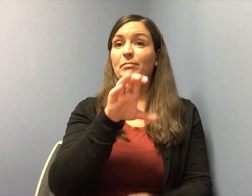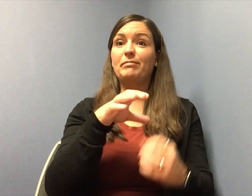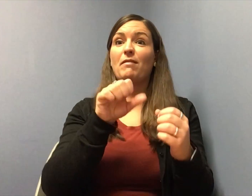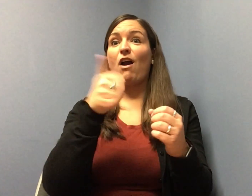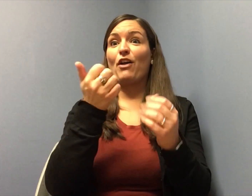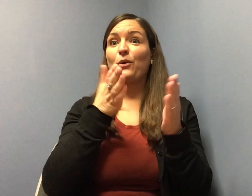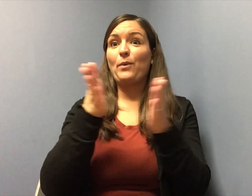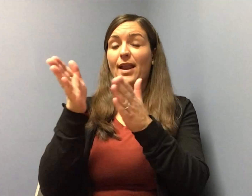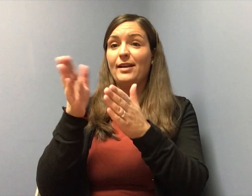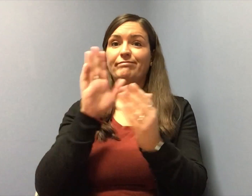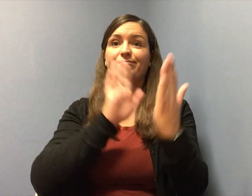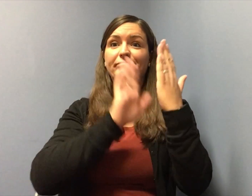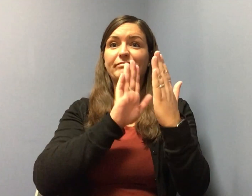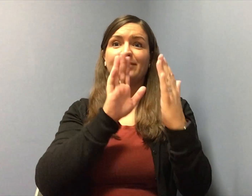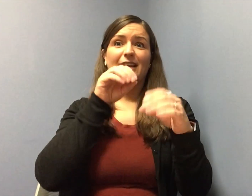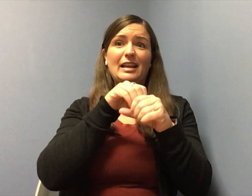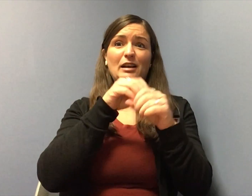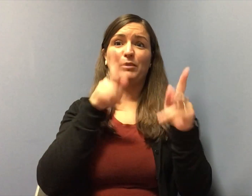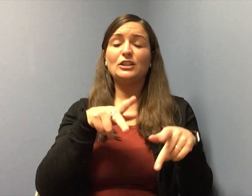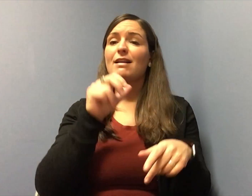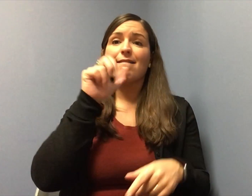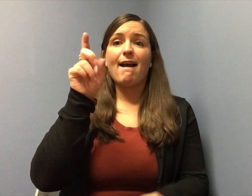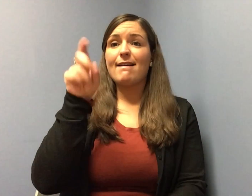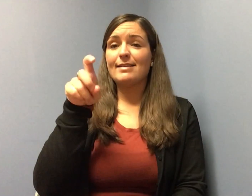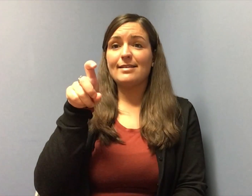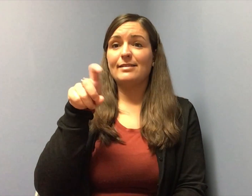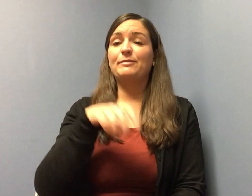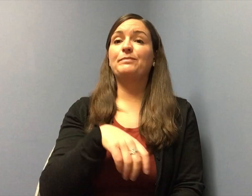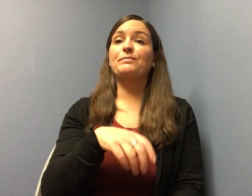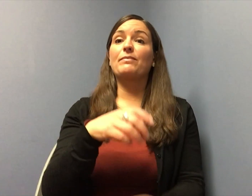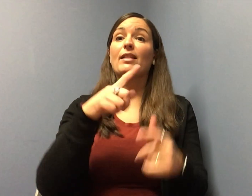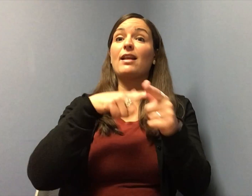Other methods such as meeting in person isn't needed.